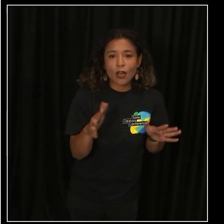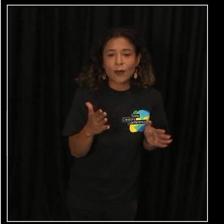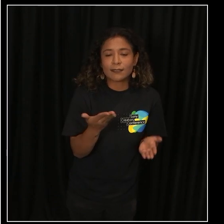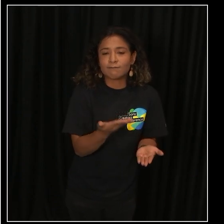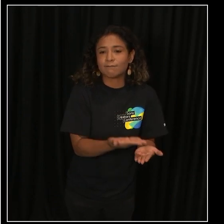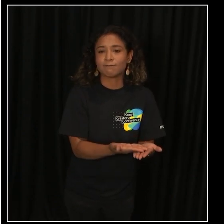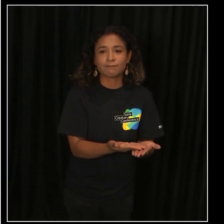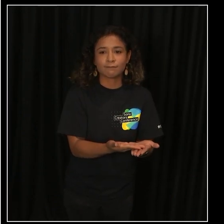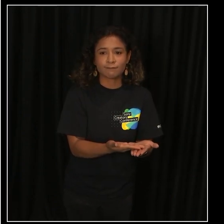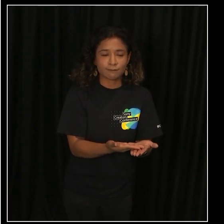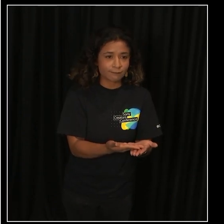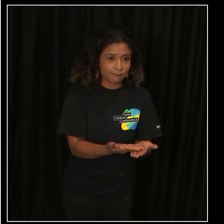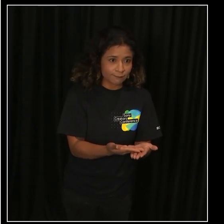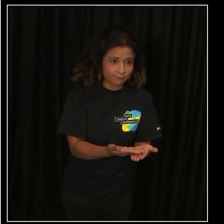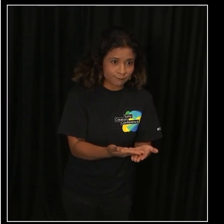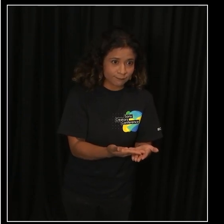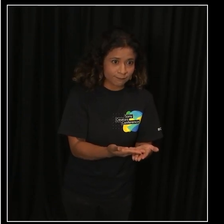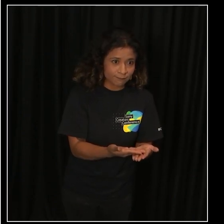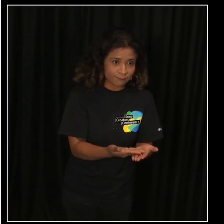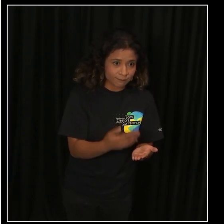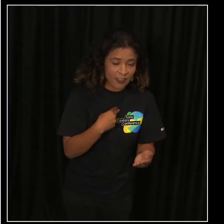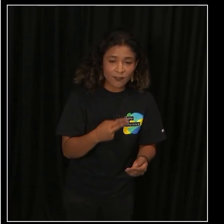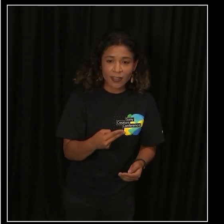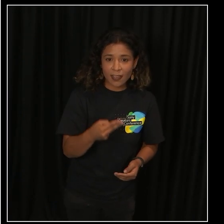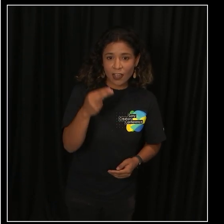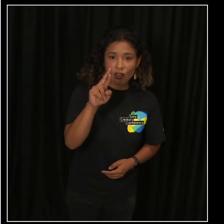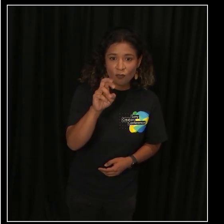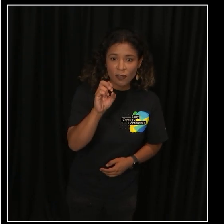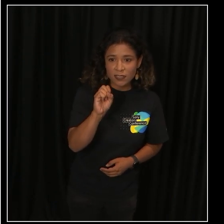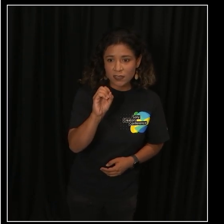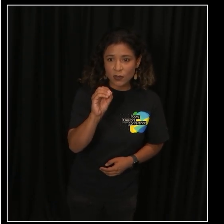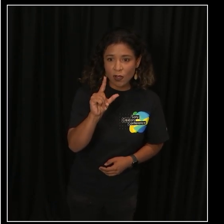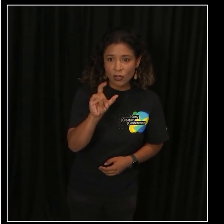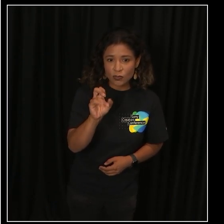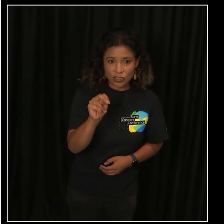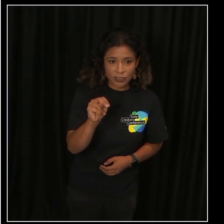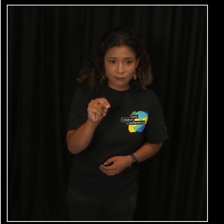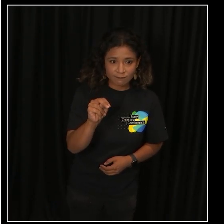and in higher order refleciton components are less notable.